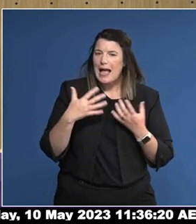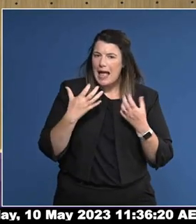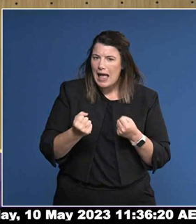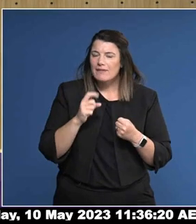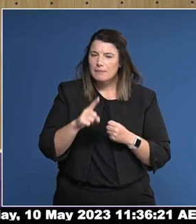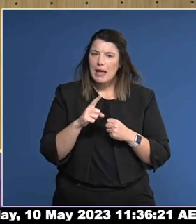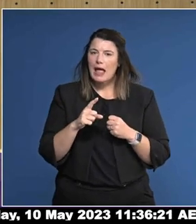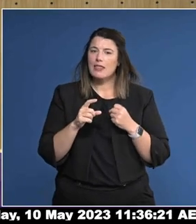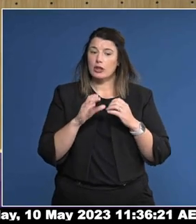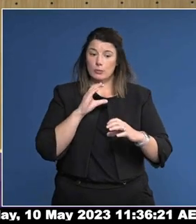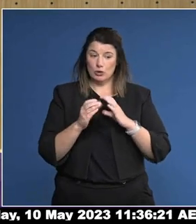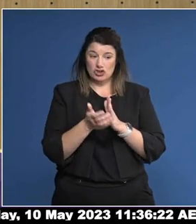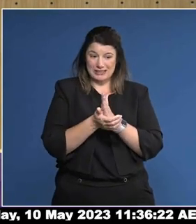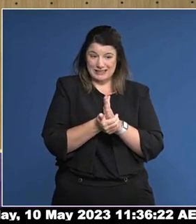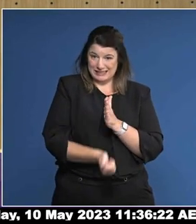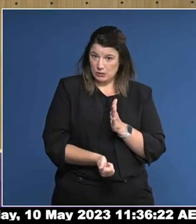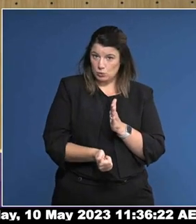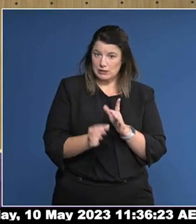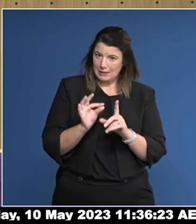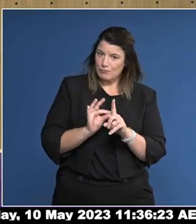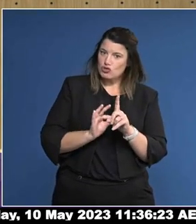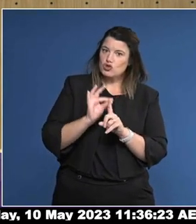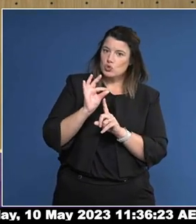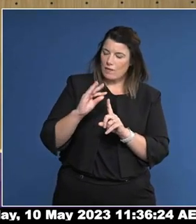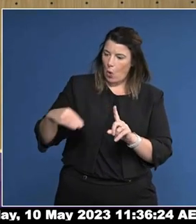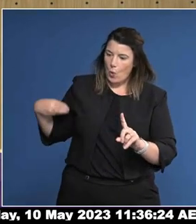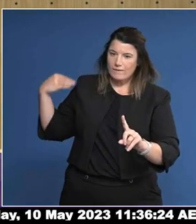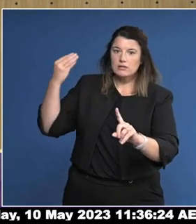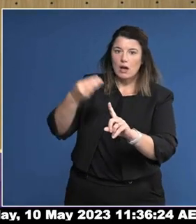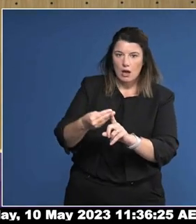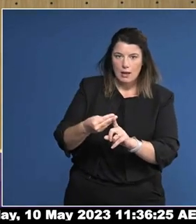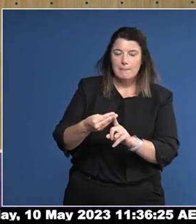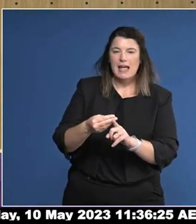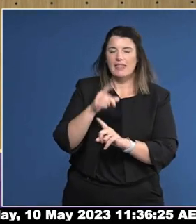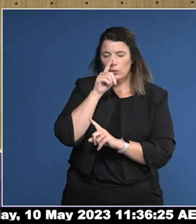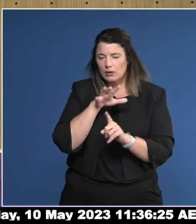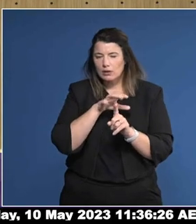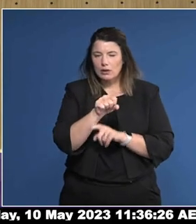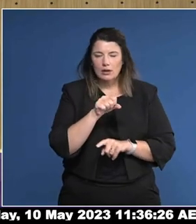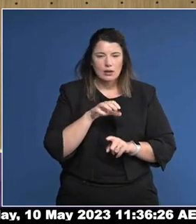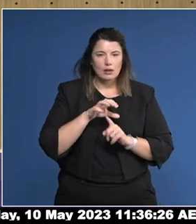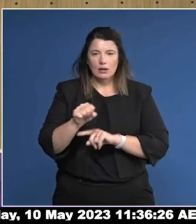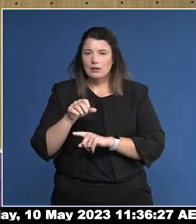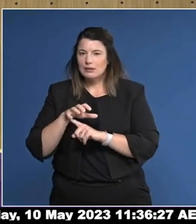skills improved over time, and they were able to pinpoint some of those effective